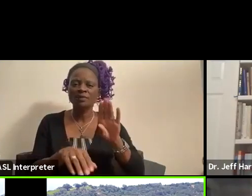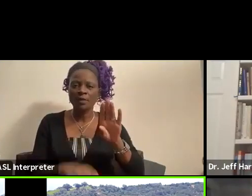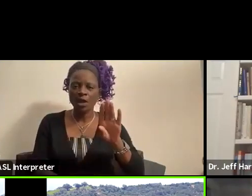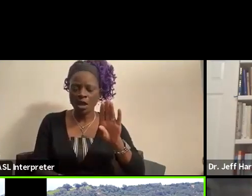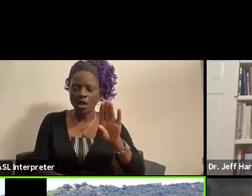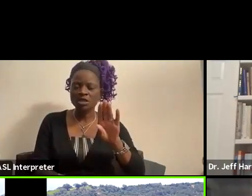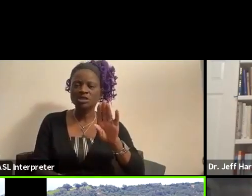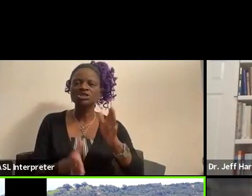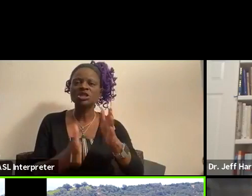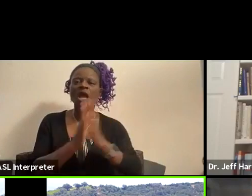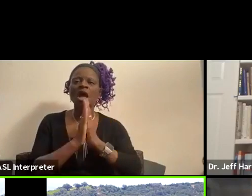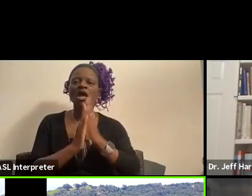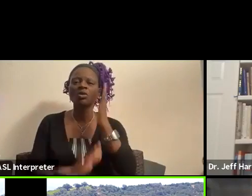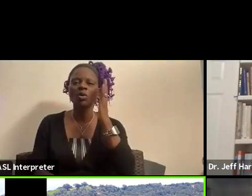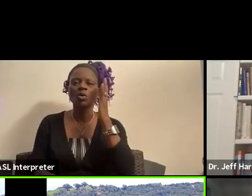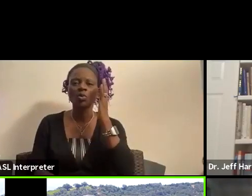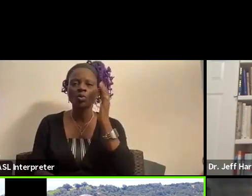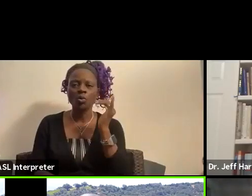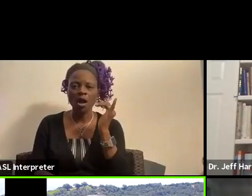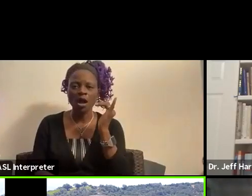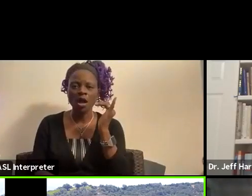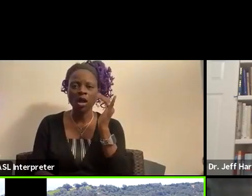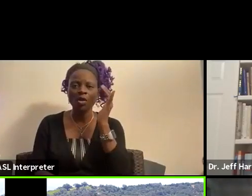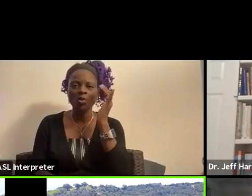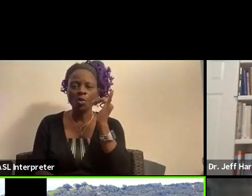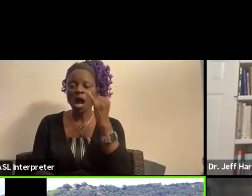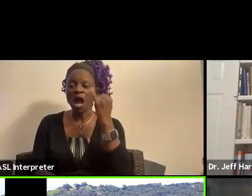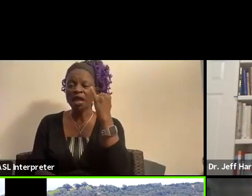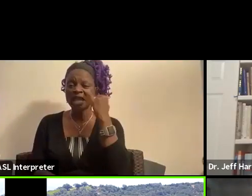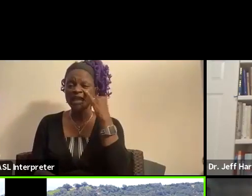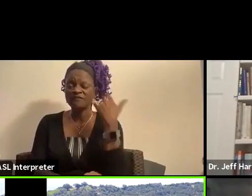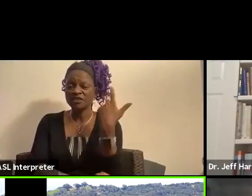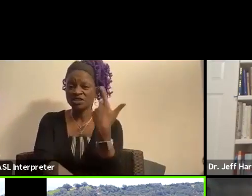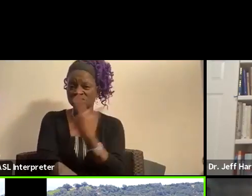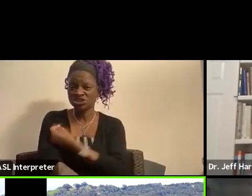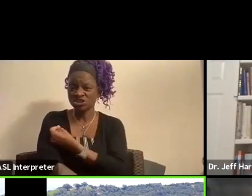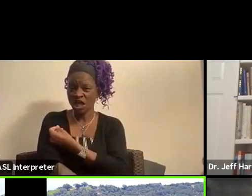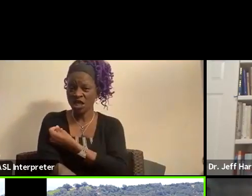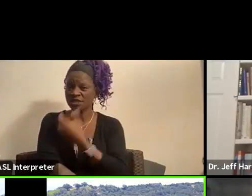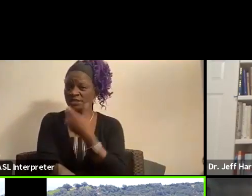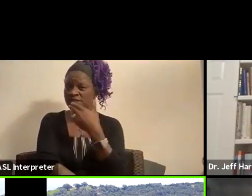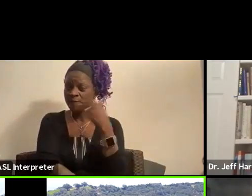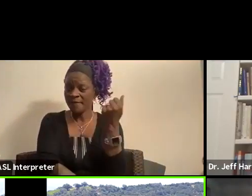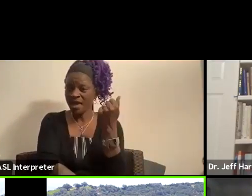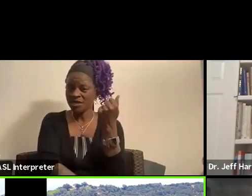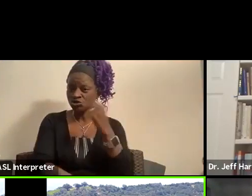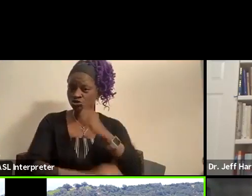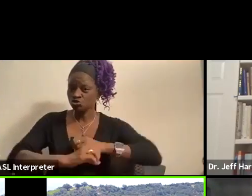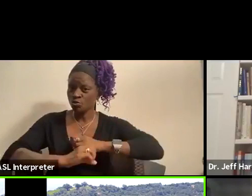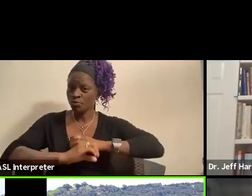if if the vaccination is the best tool to combat covid, why